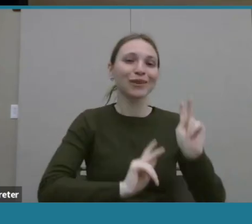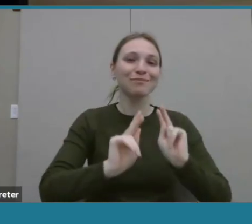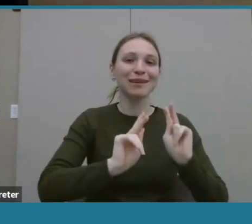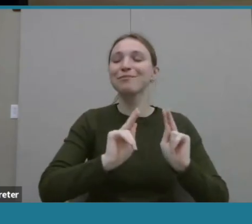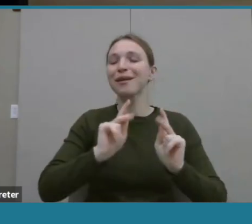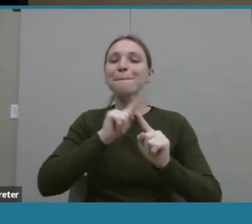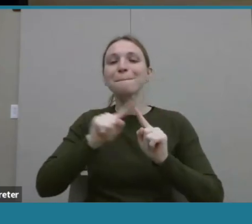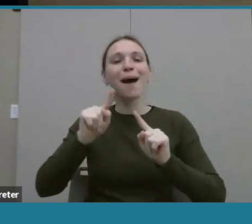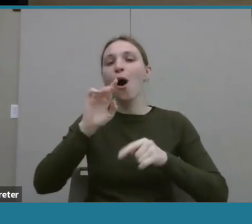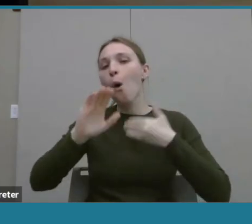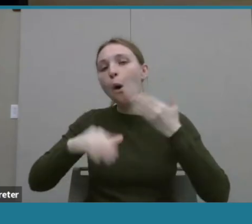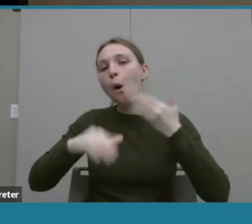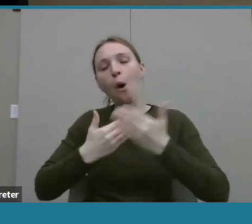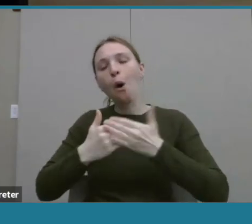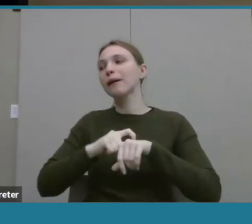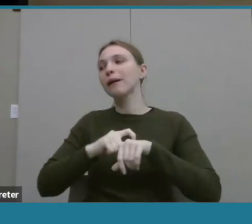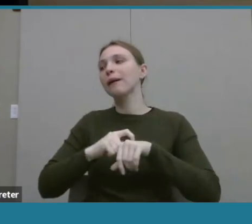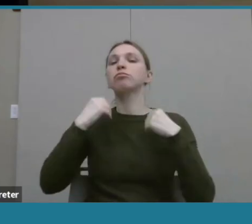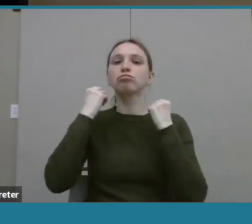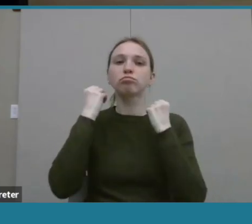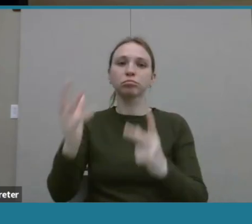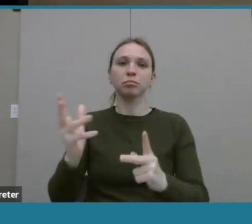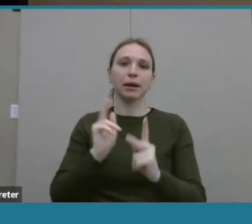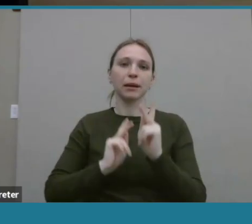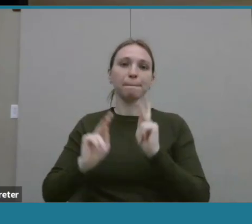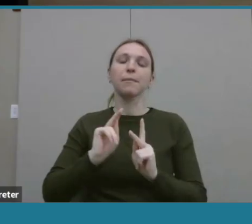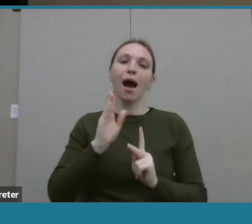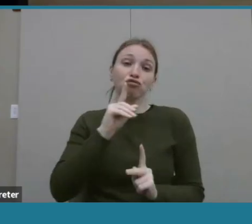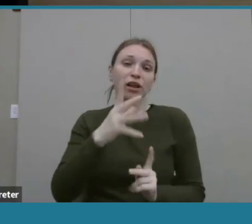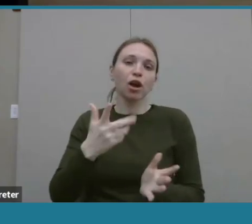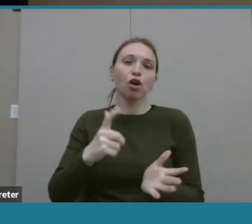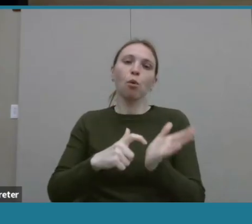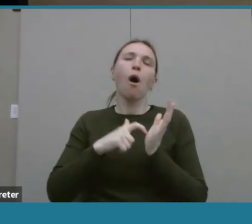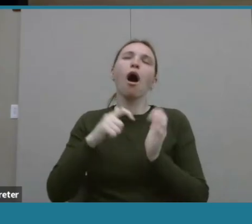had tons of people, and it really took every single one of us to create this at the end.